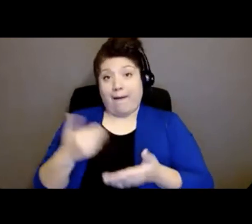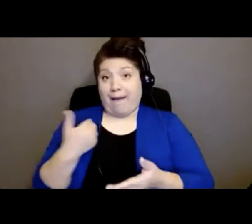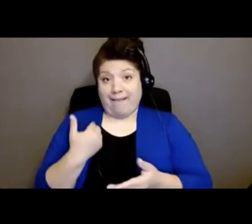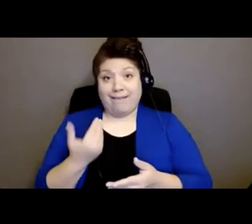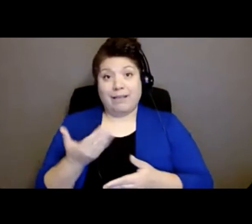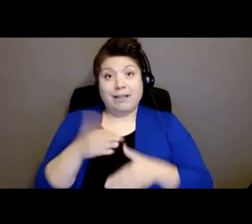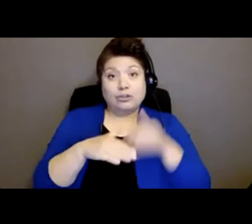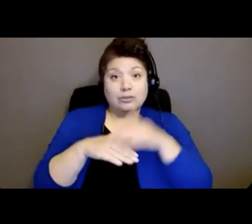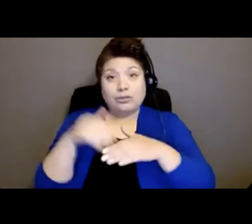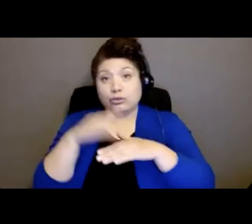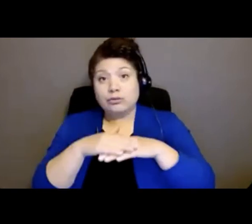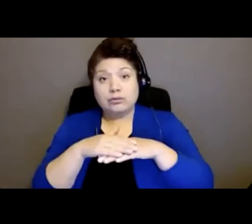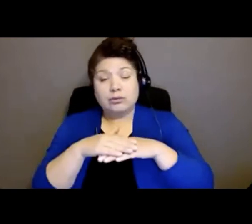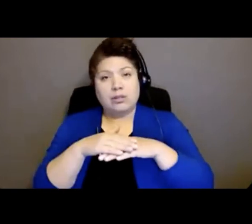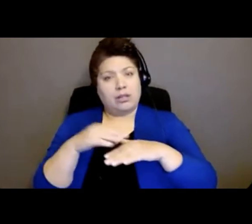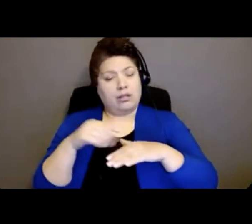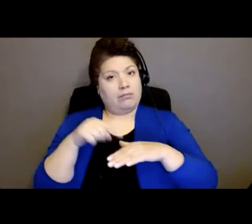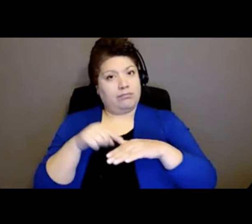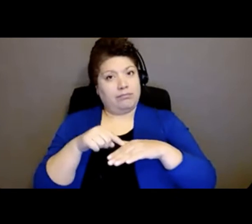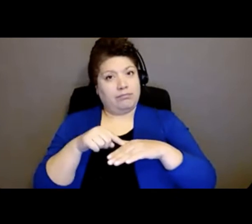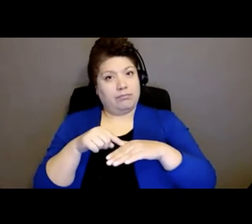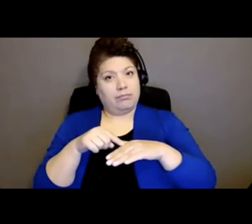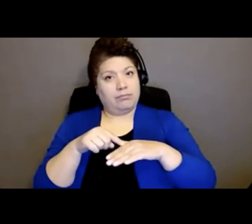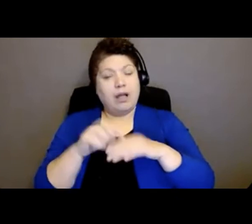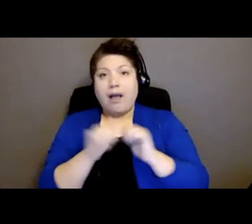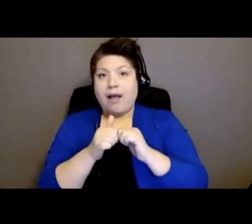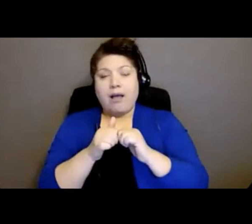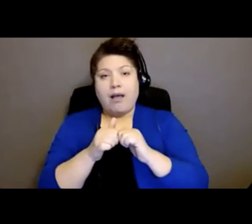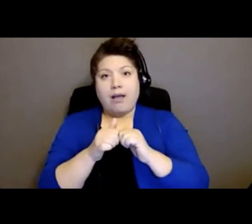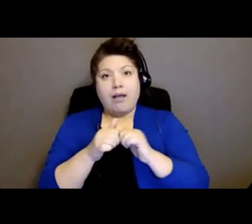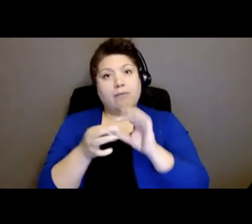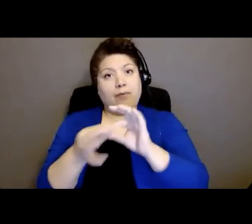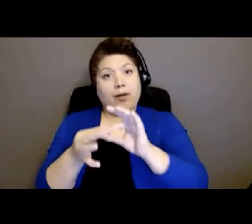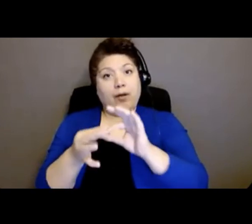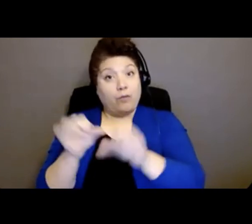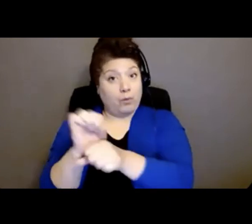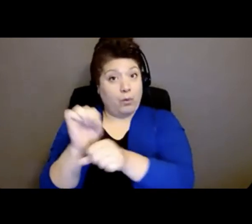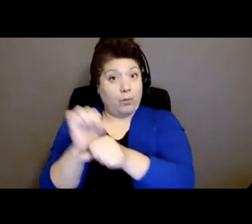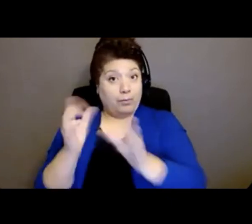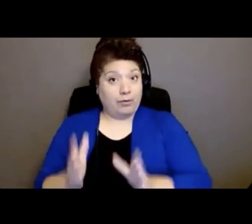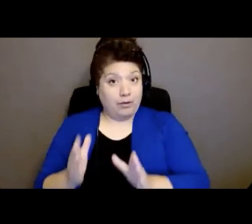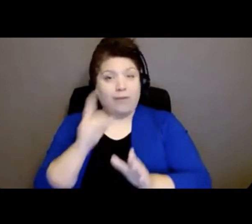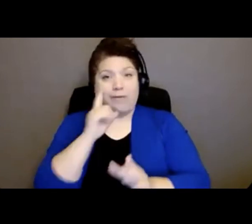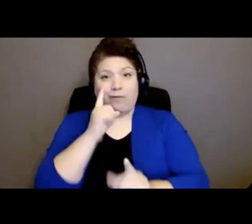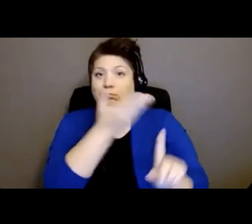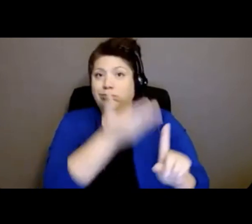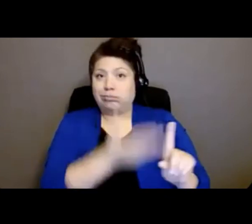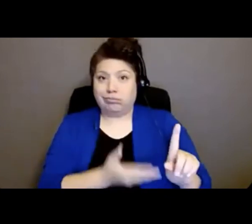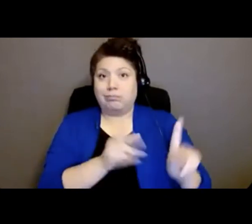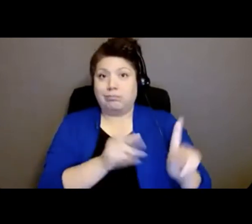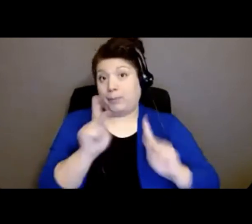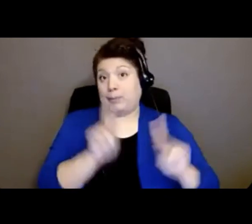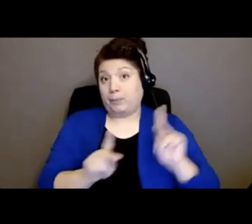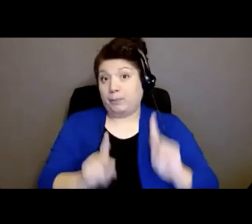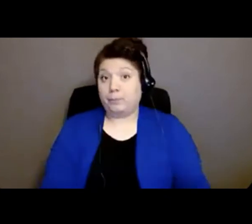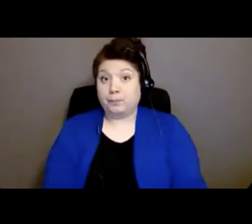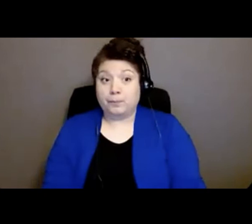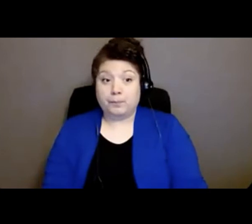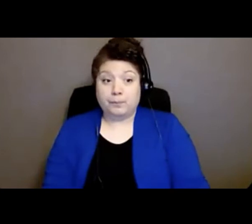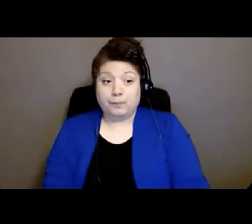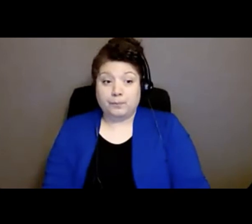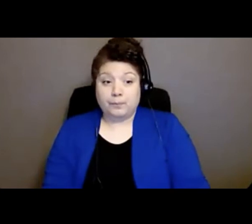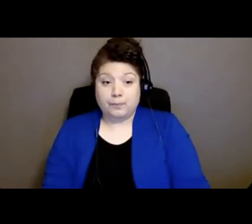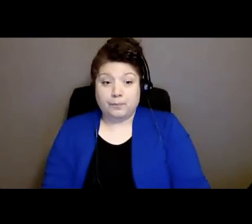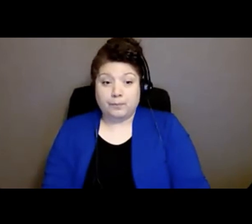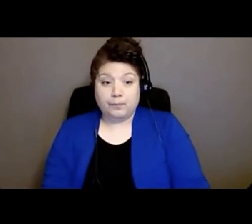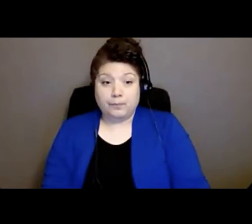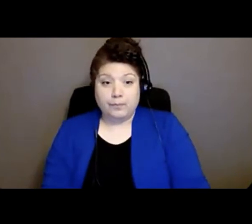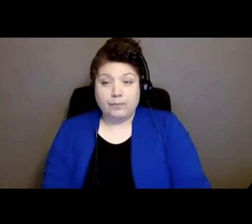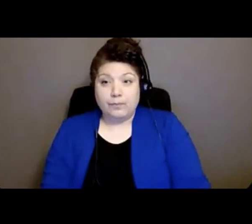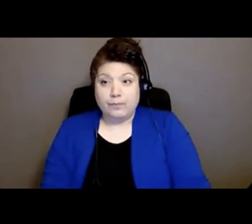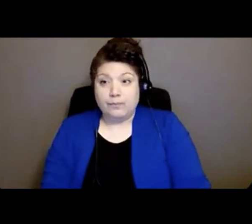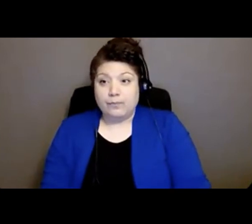IT INTERSECTS WITH EMPLOYMENT AS A WHOLE PERSON. JESS: GREAT AND THAT'S A GREAT TRANSITION